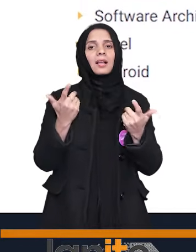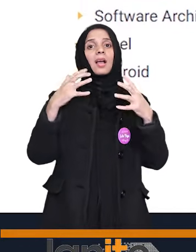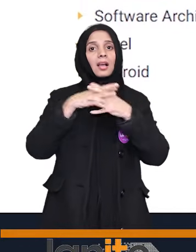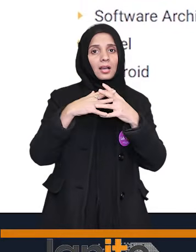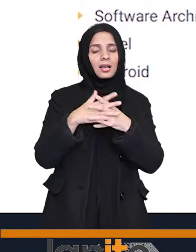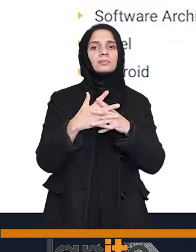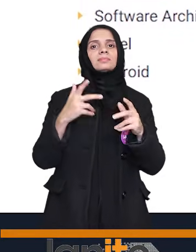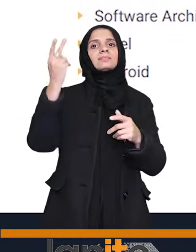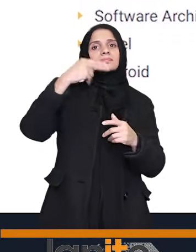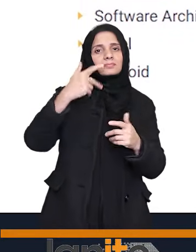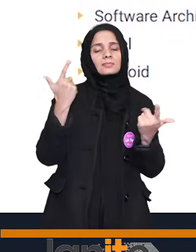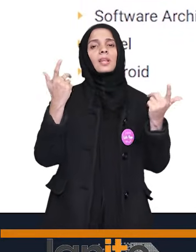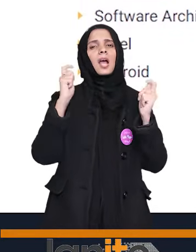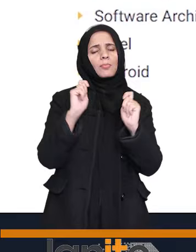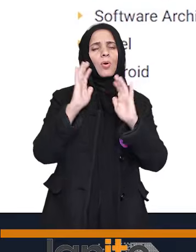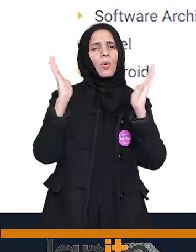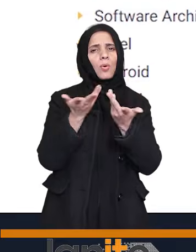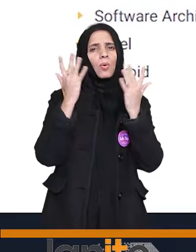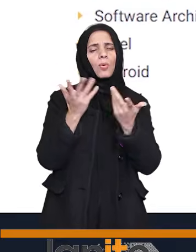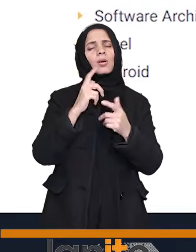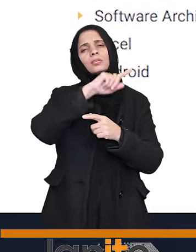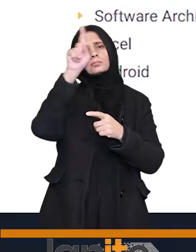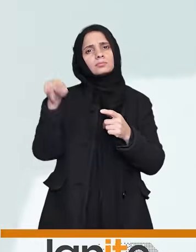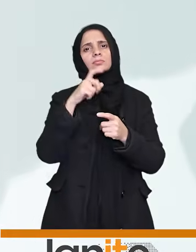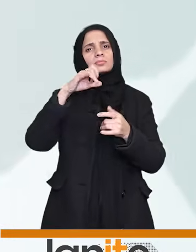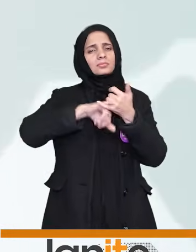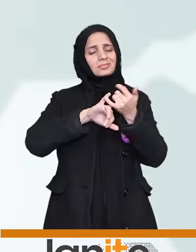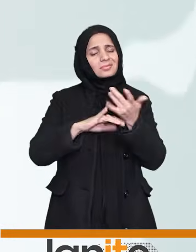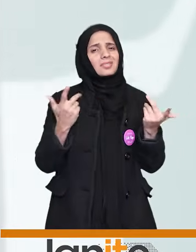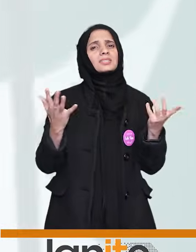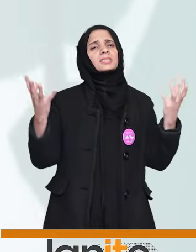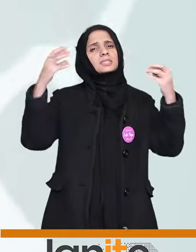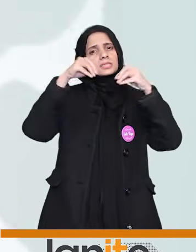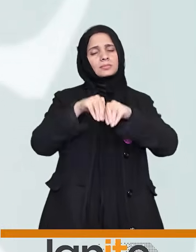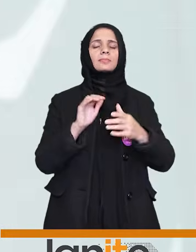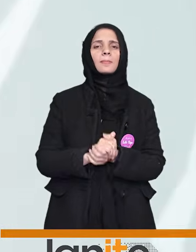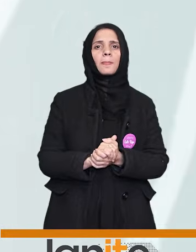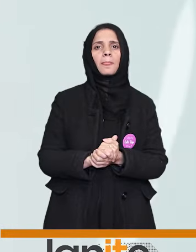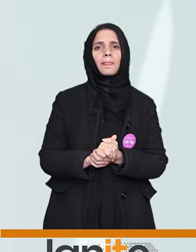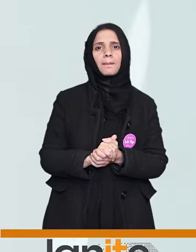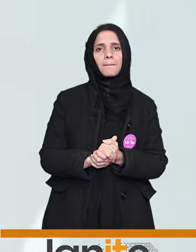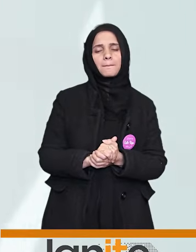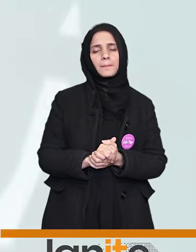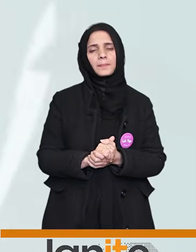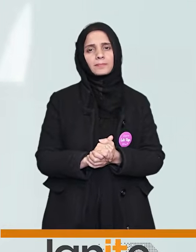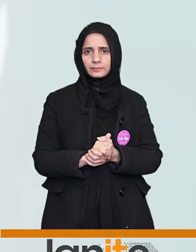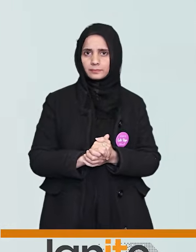Articles, SEO, CSS. It's a different term.